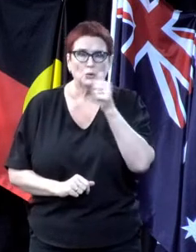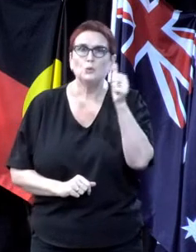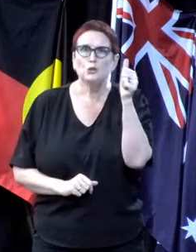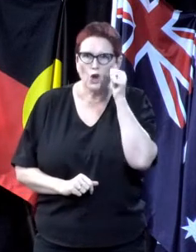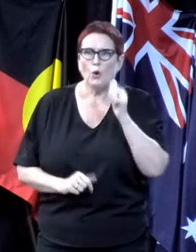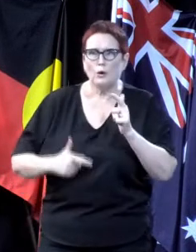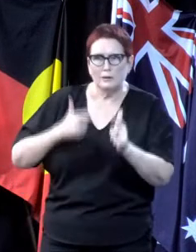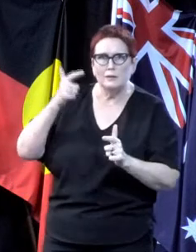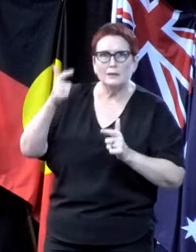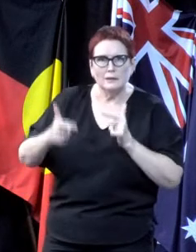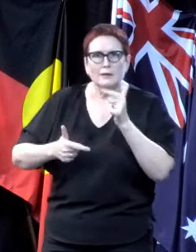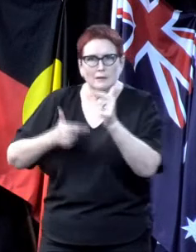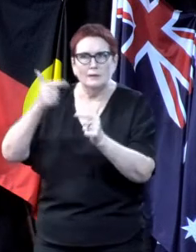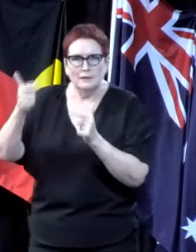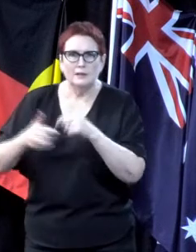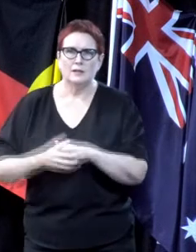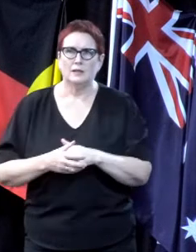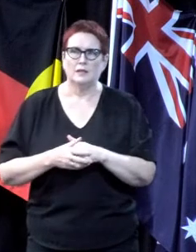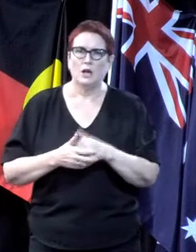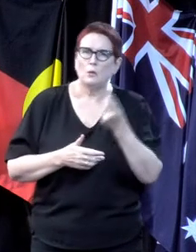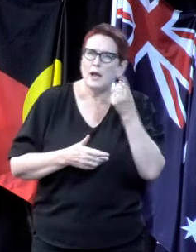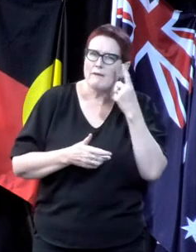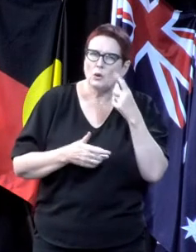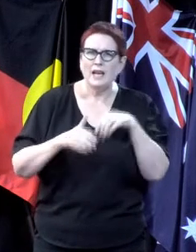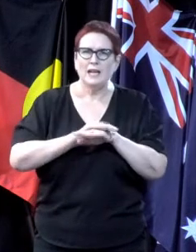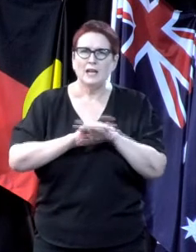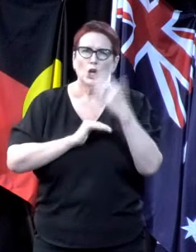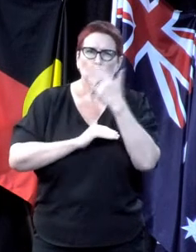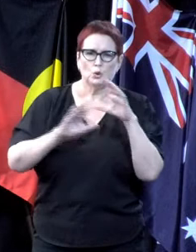And we are in domains of School B and School C.